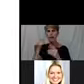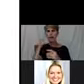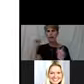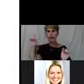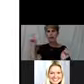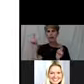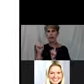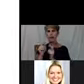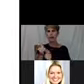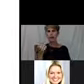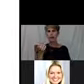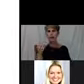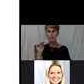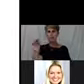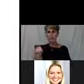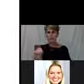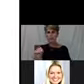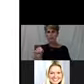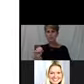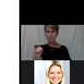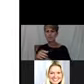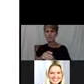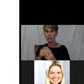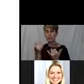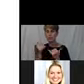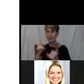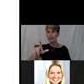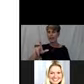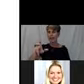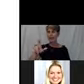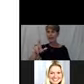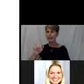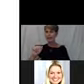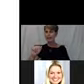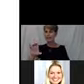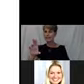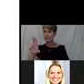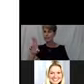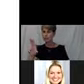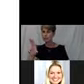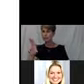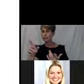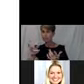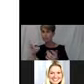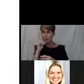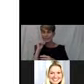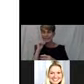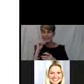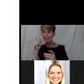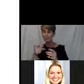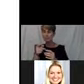and at LAC USC right now it's 74% readmission rate. So we're starting to see this as a replicable model.